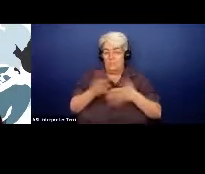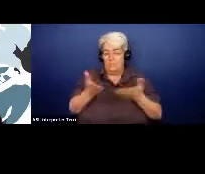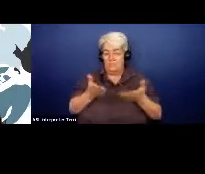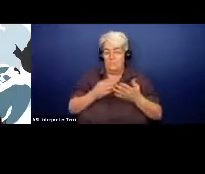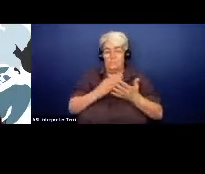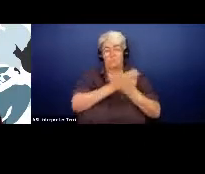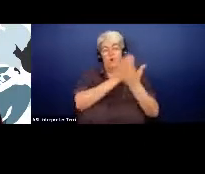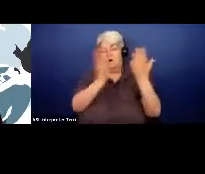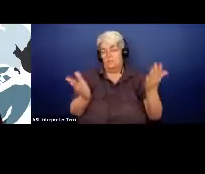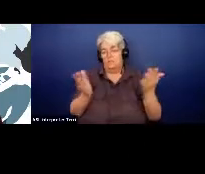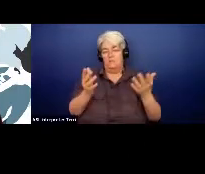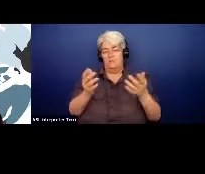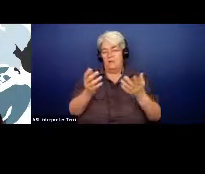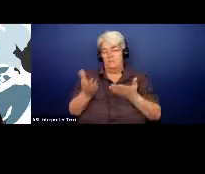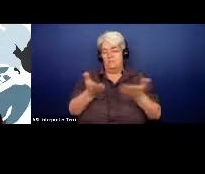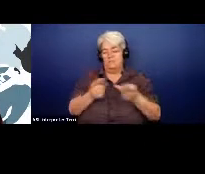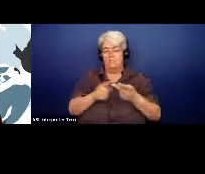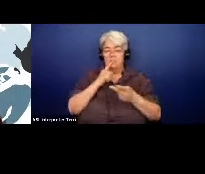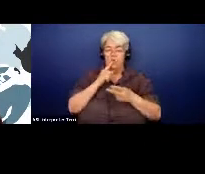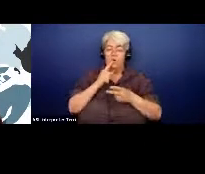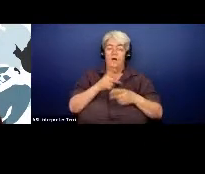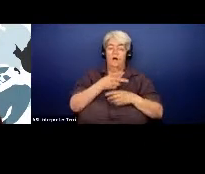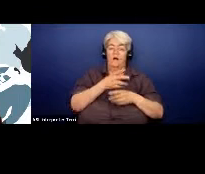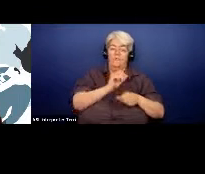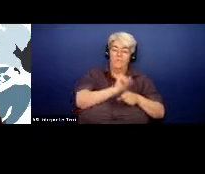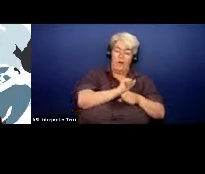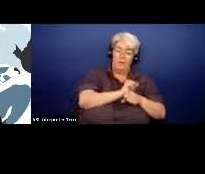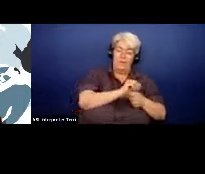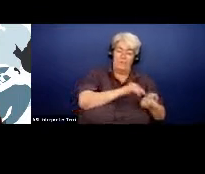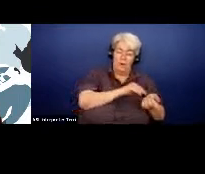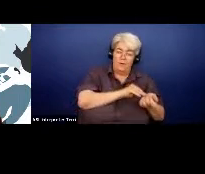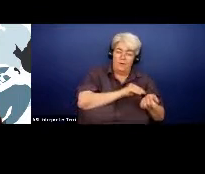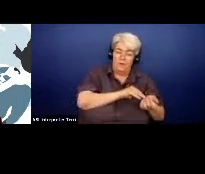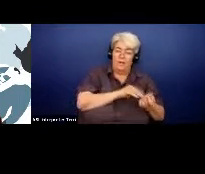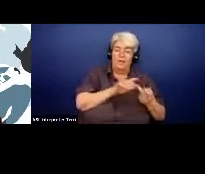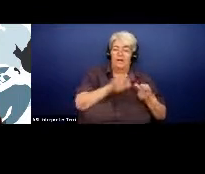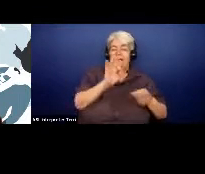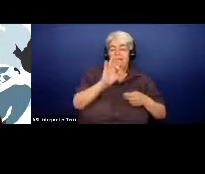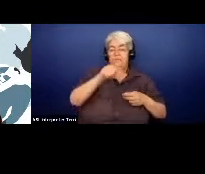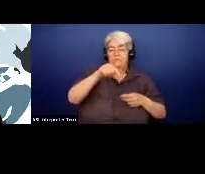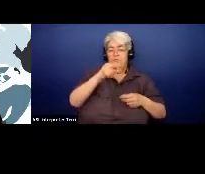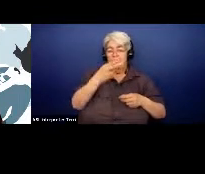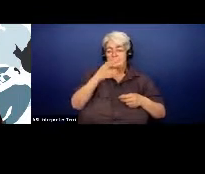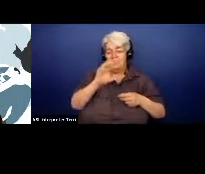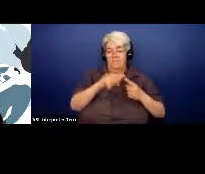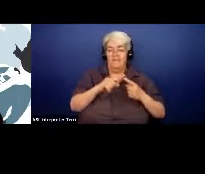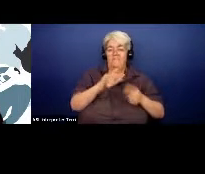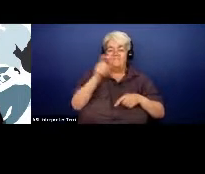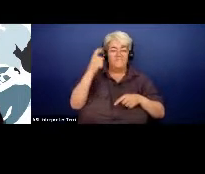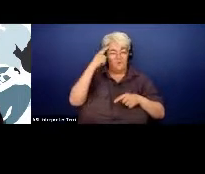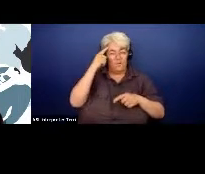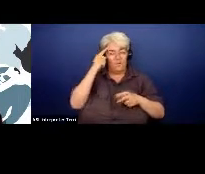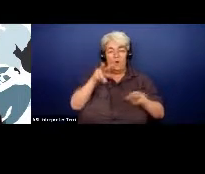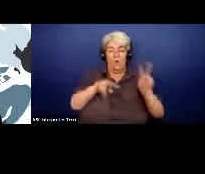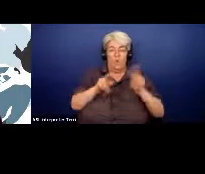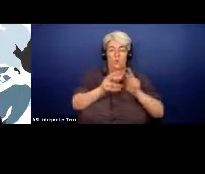your different services. Primary care, health workers, and community health workers that